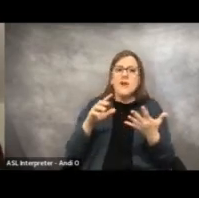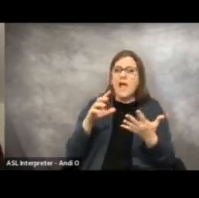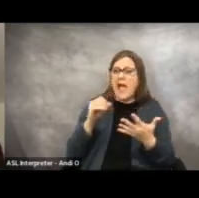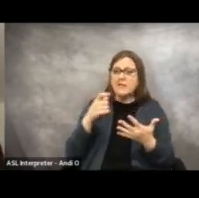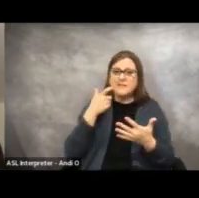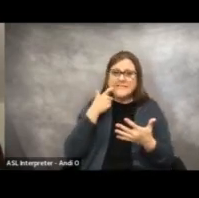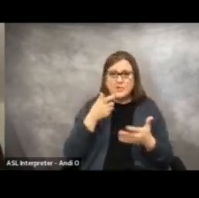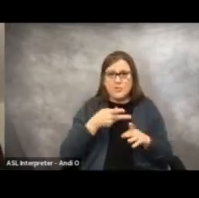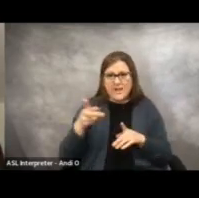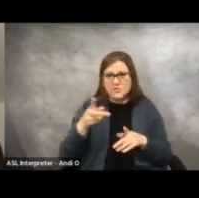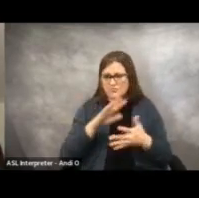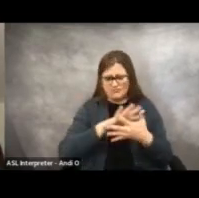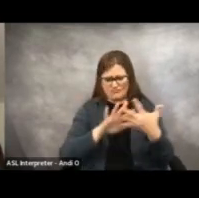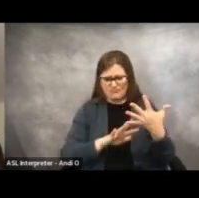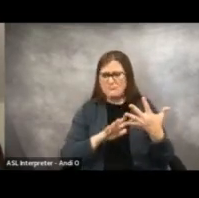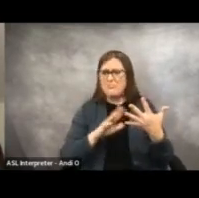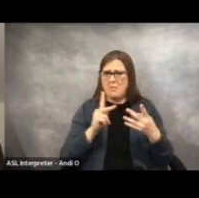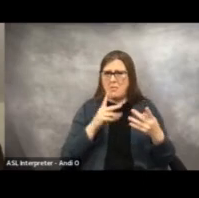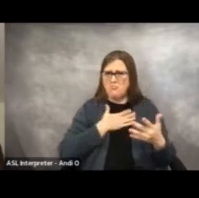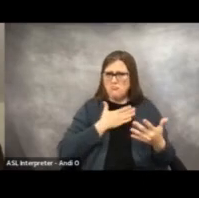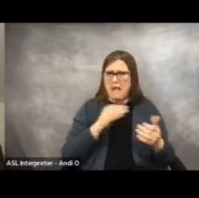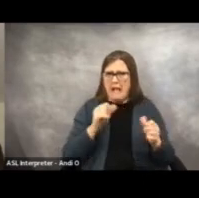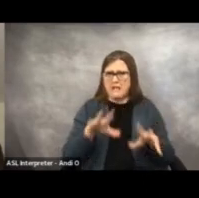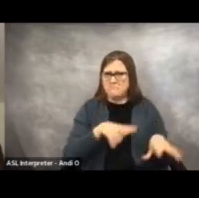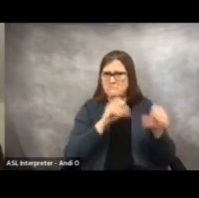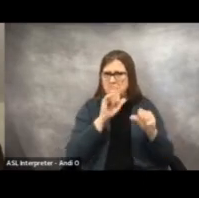professionals. So that's the link that's on the screen right